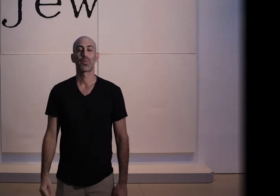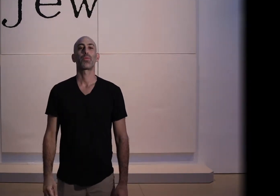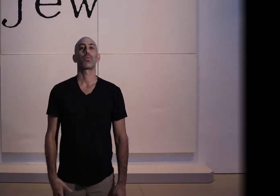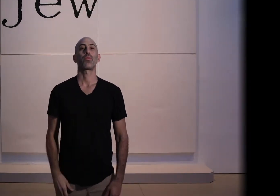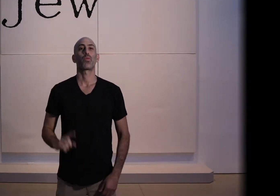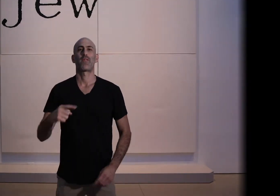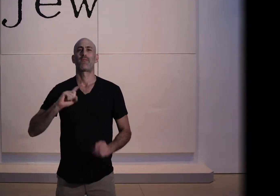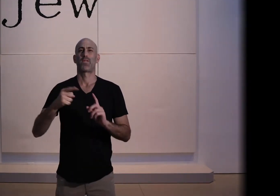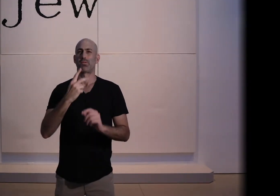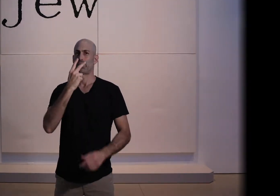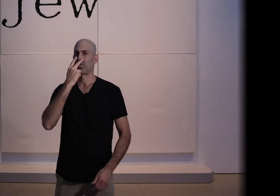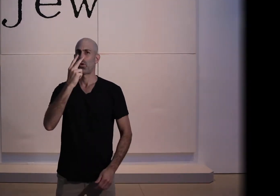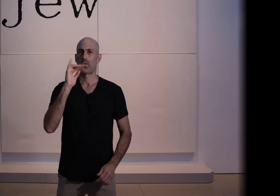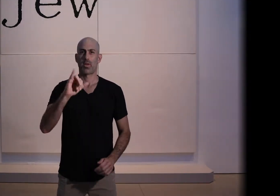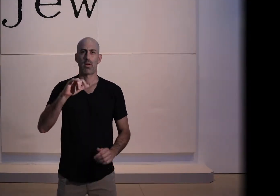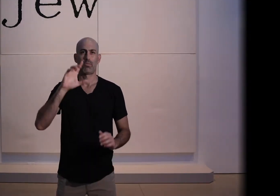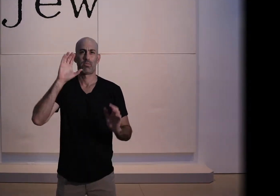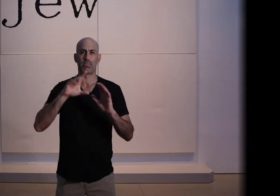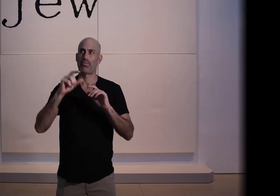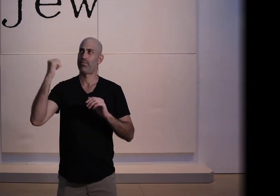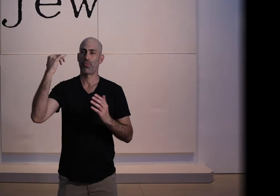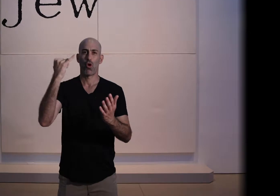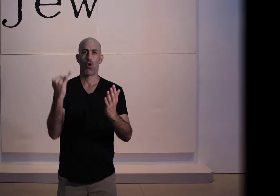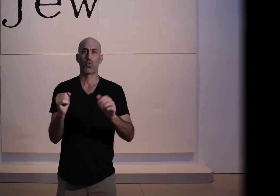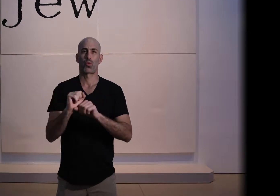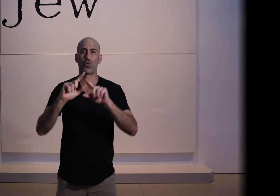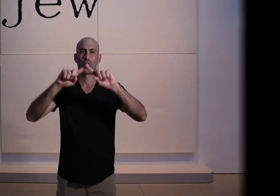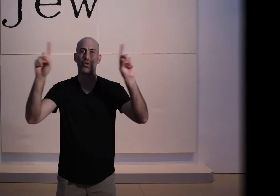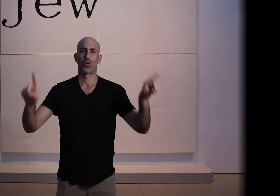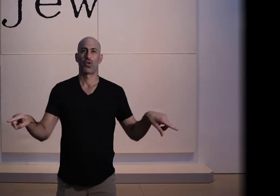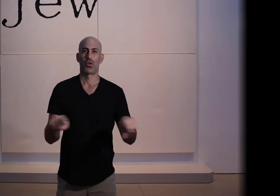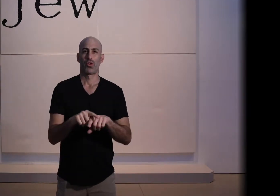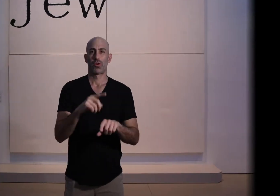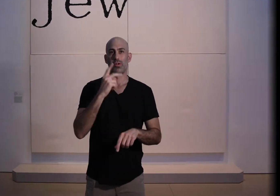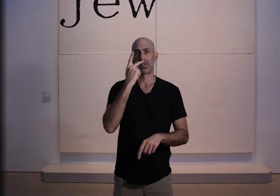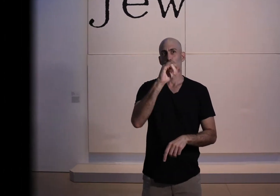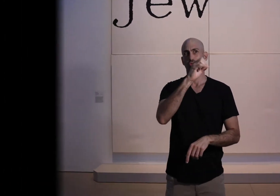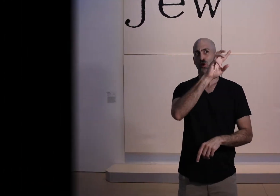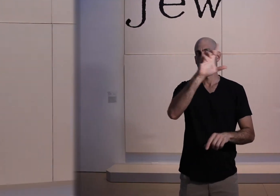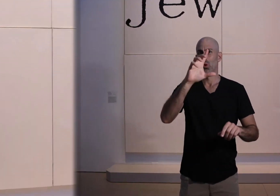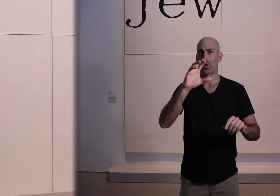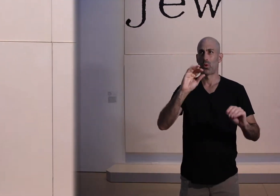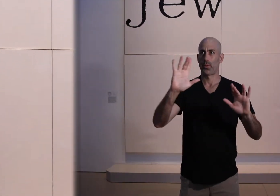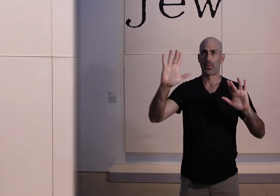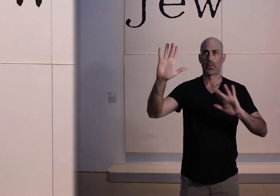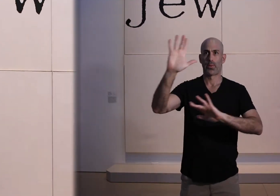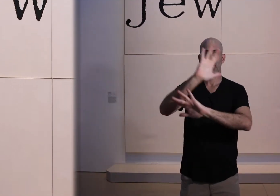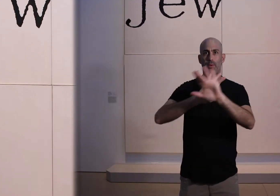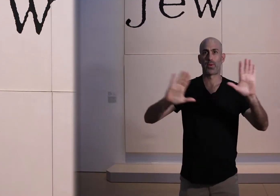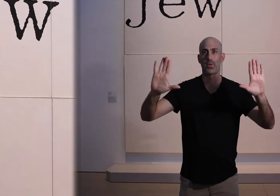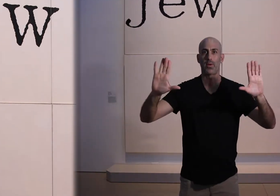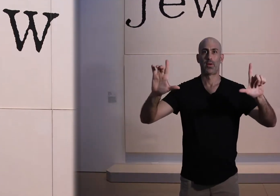When I first saw this image, this piece of art on the wall, a square of blank space,